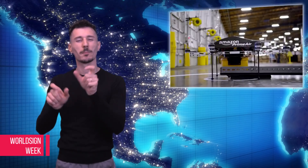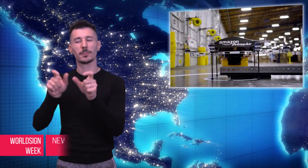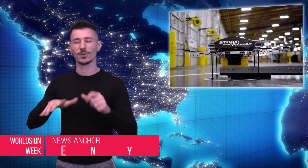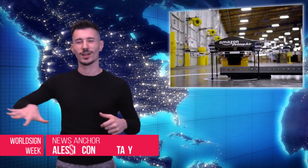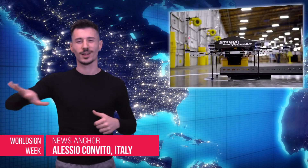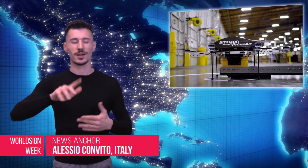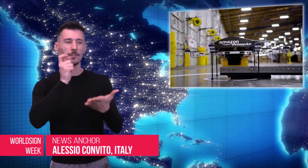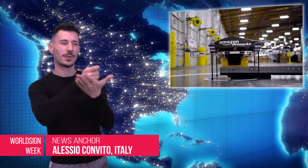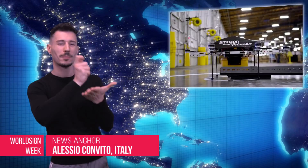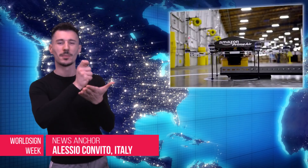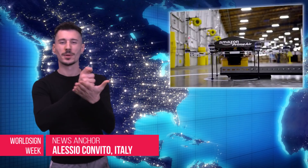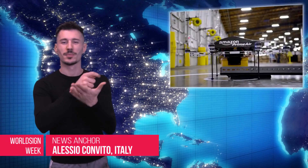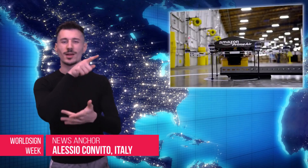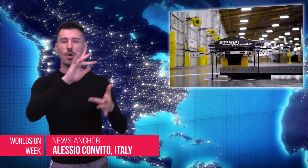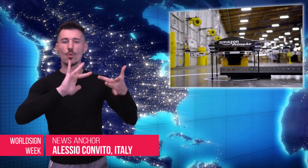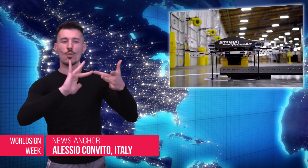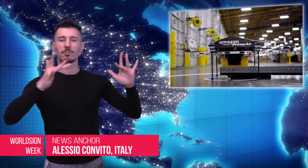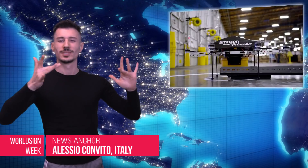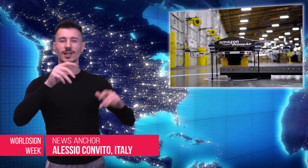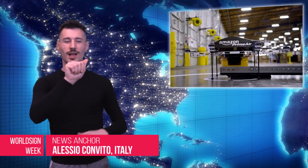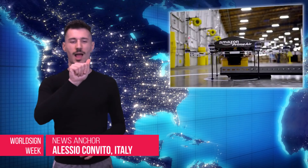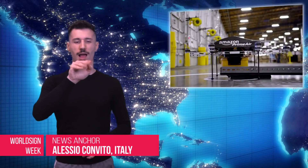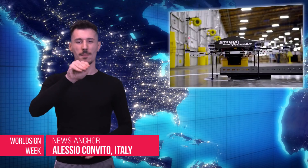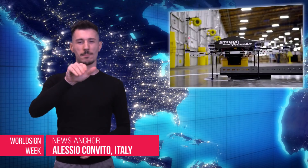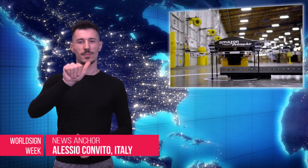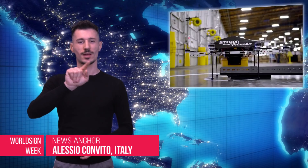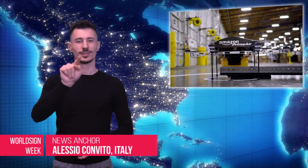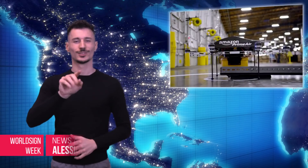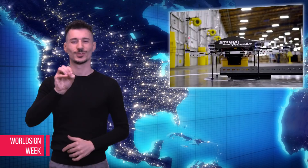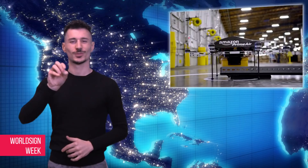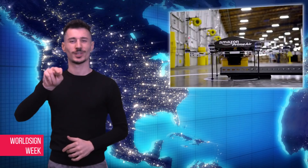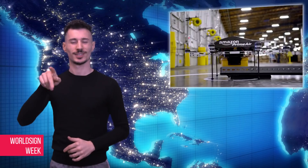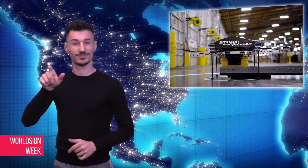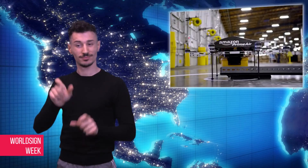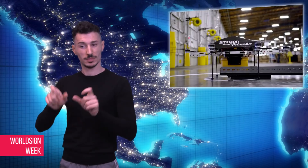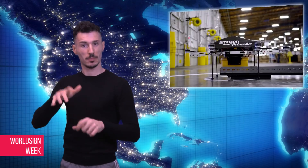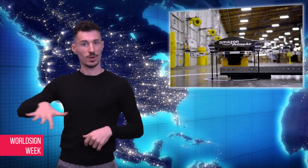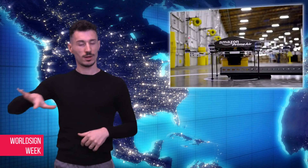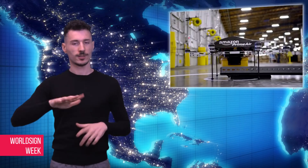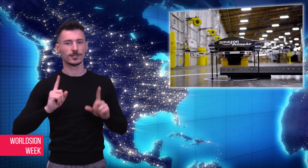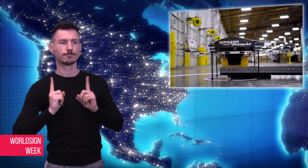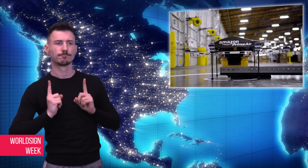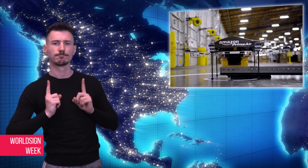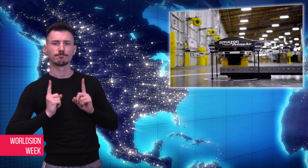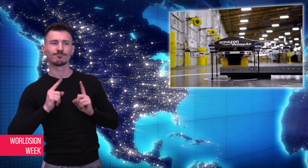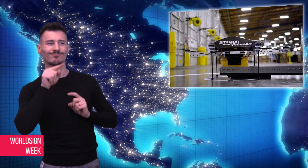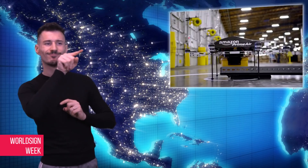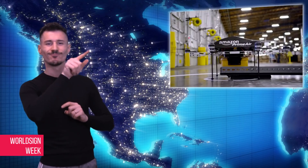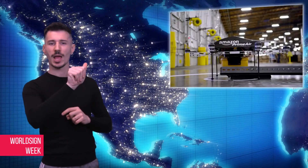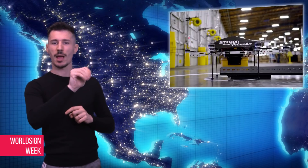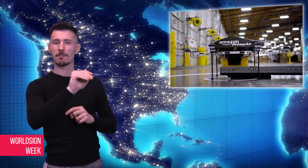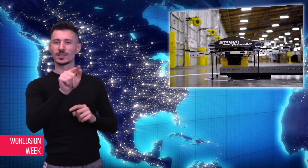Alessio: Amazon customers are still waiting for the promise